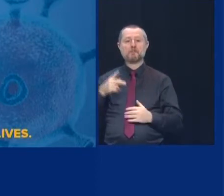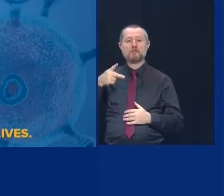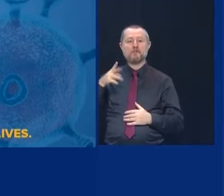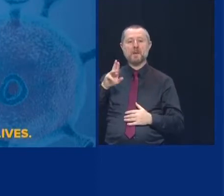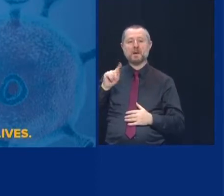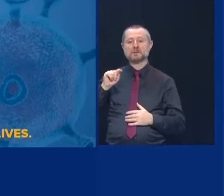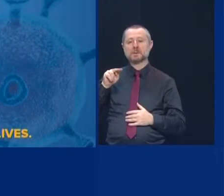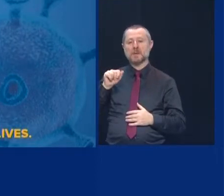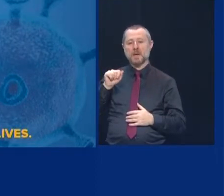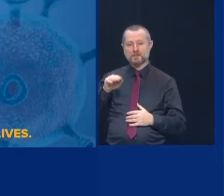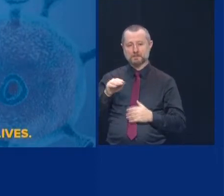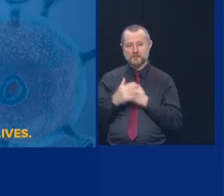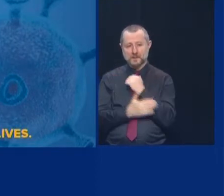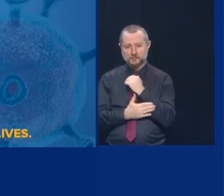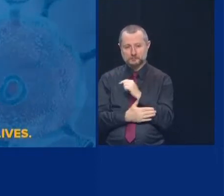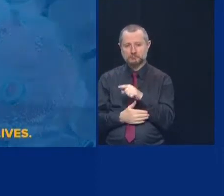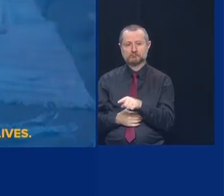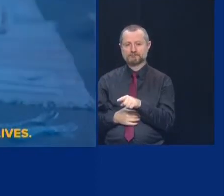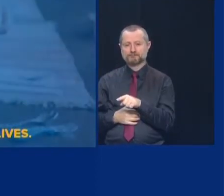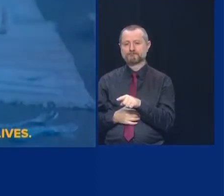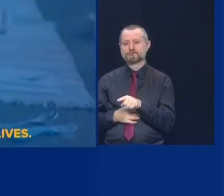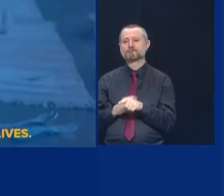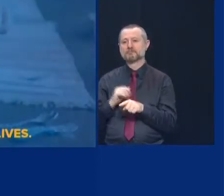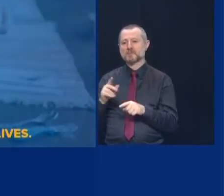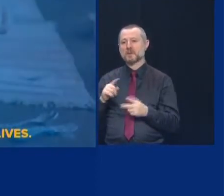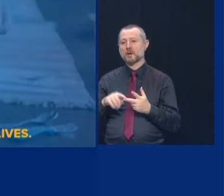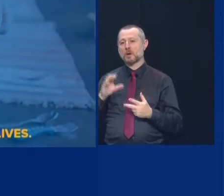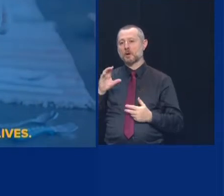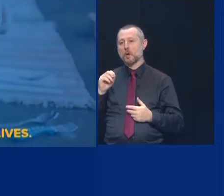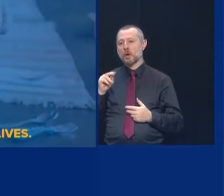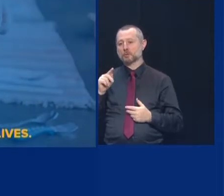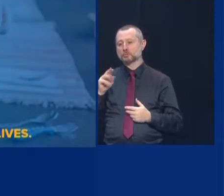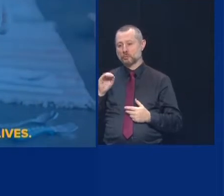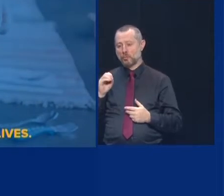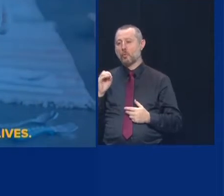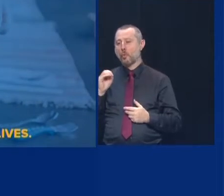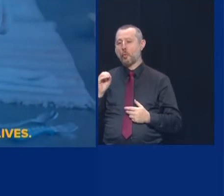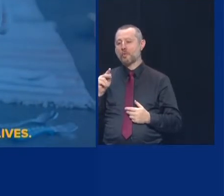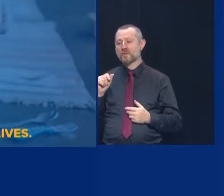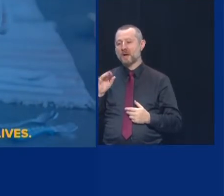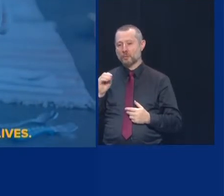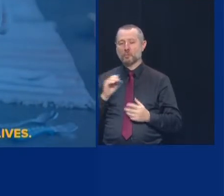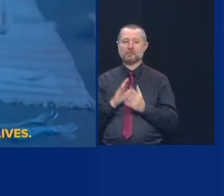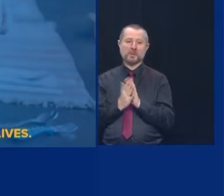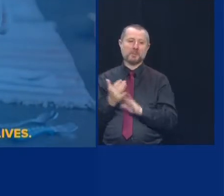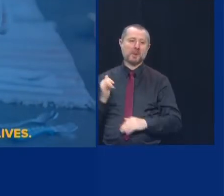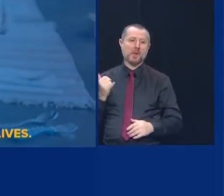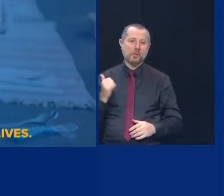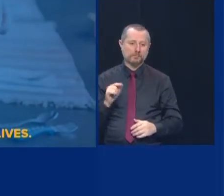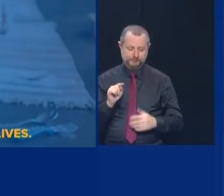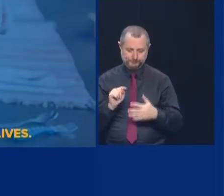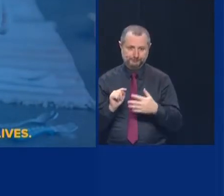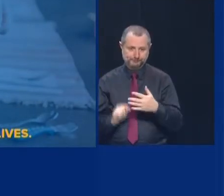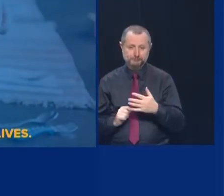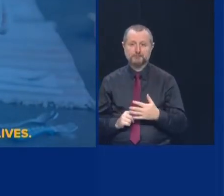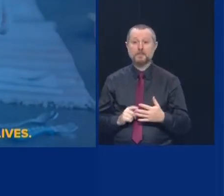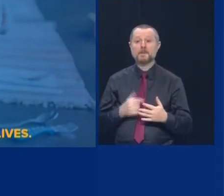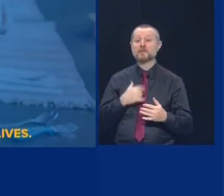UNFORTUNATE COINCIDENT BETWEEN ORANGE COUNTY AND ORANGE ZONE. PUTNAM COUNTY, BREWSTER IS ON TRACK TO BECOME A YELLOW ZONE.